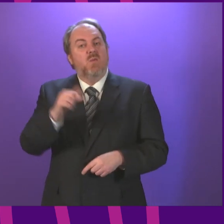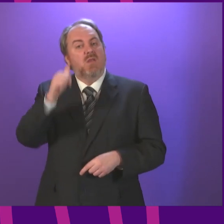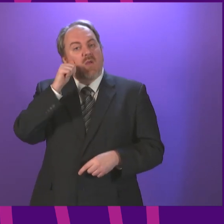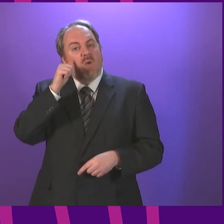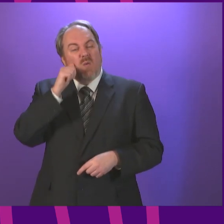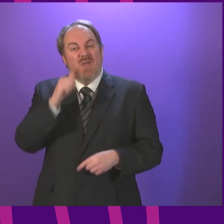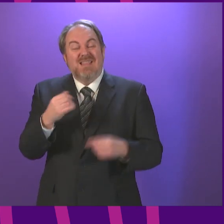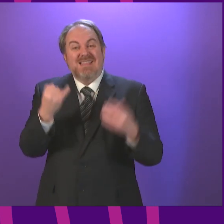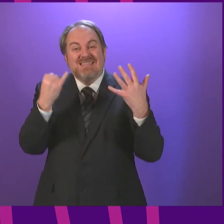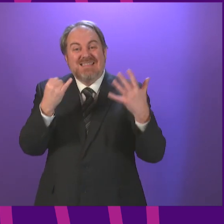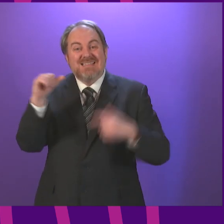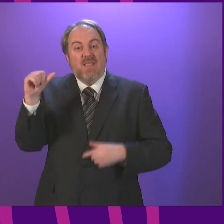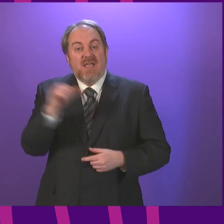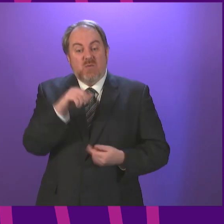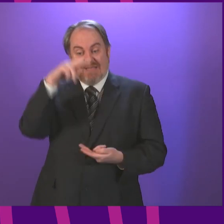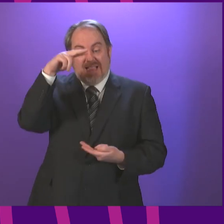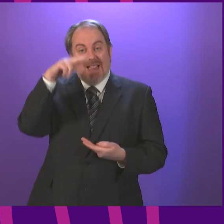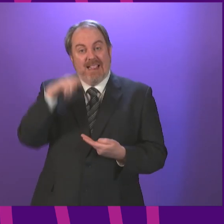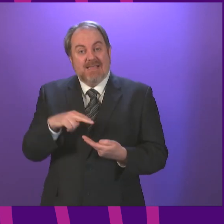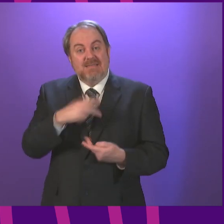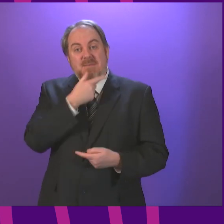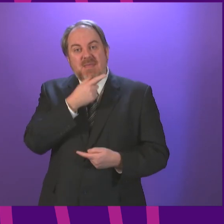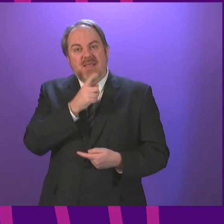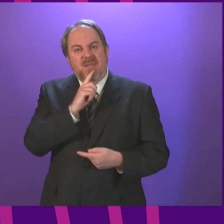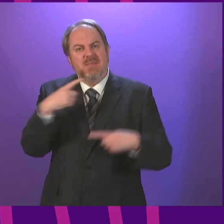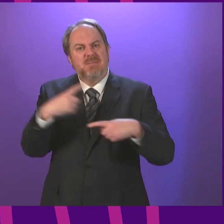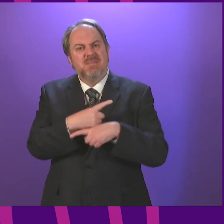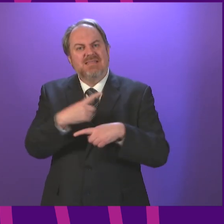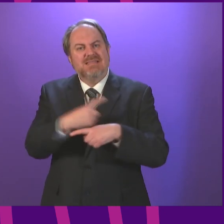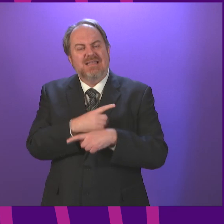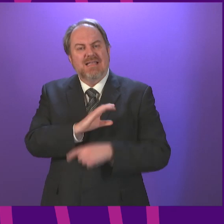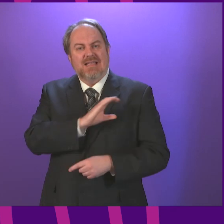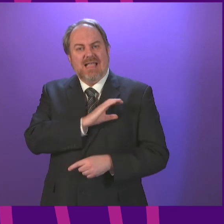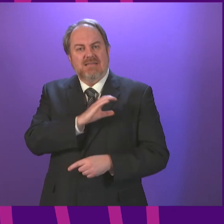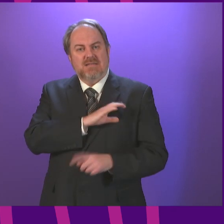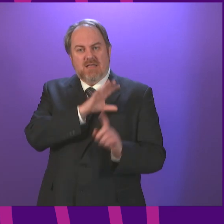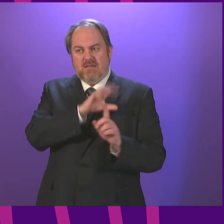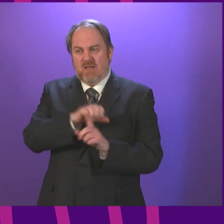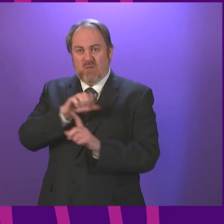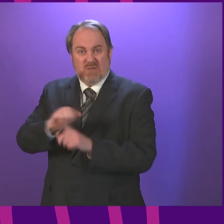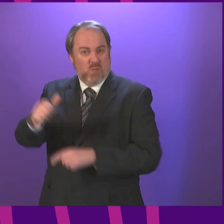in the first eight months of the pandemic. That does not mean that cancer has gone away;